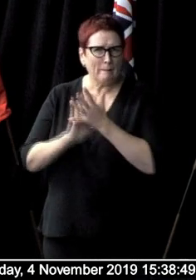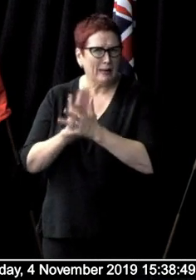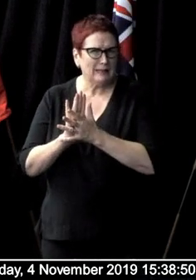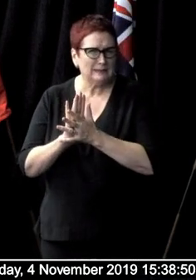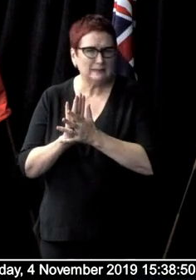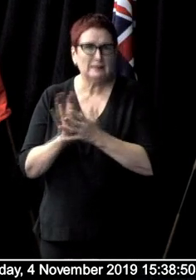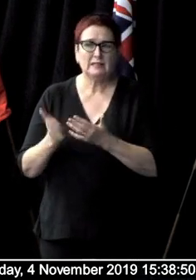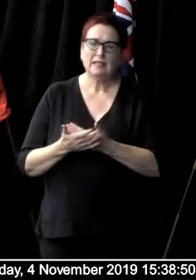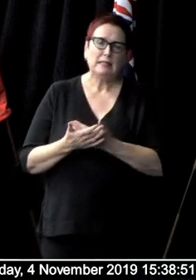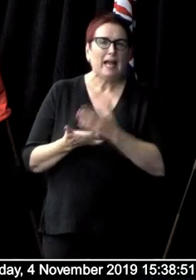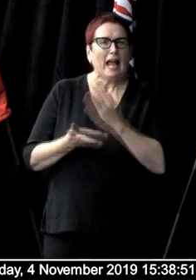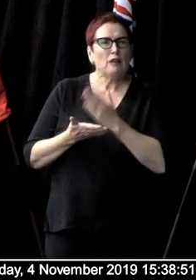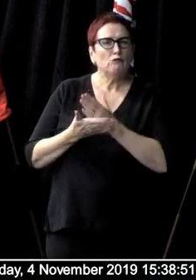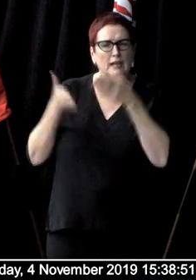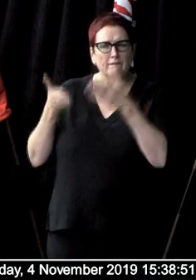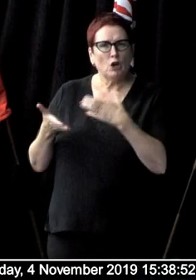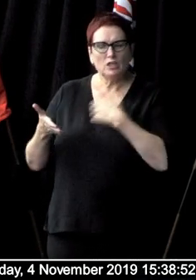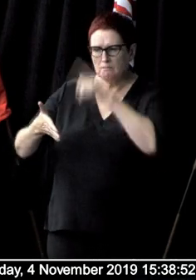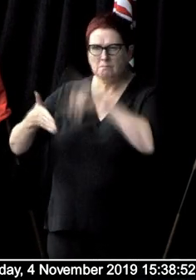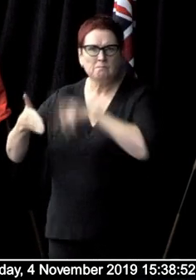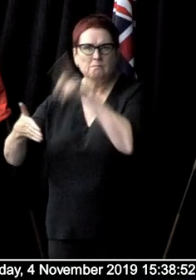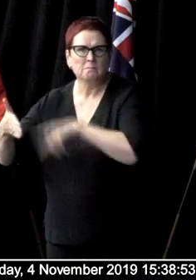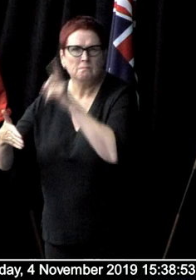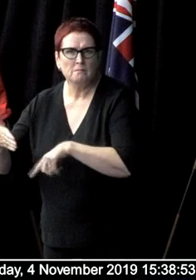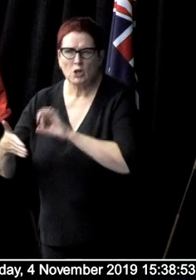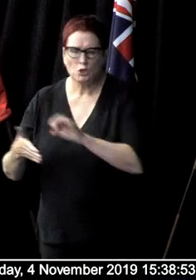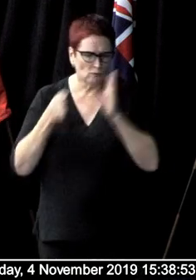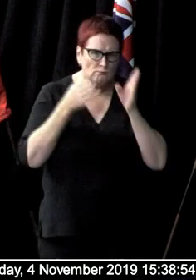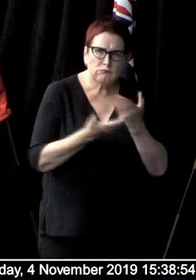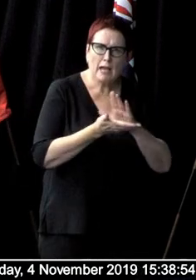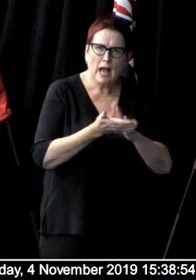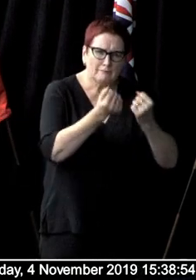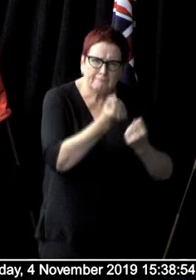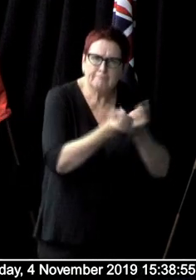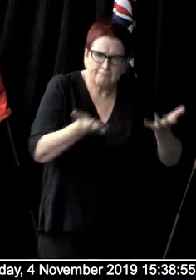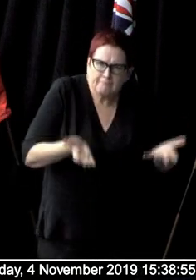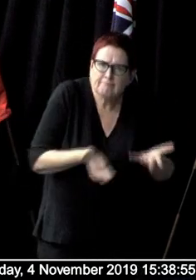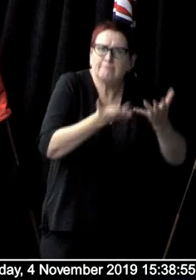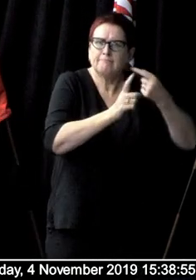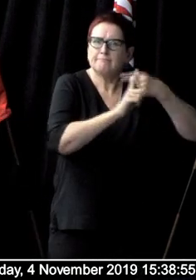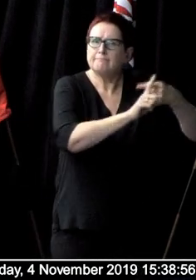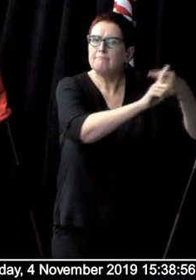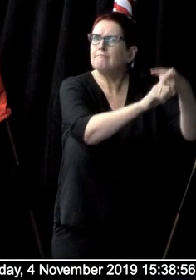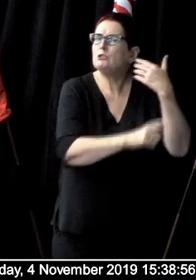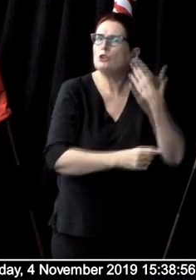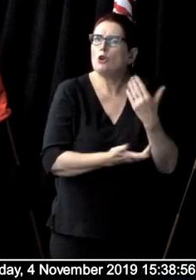punitive approach rather than an understanding of positive approaches to supporting students with disability.